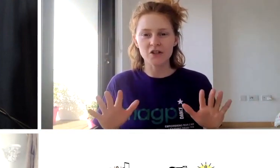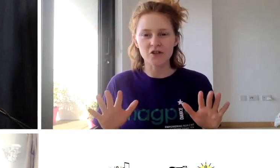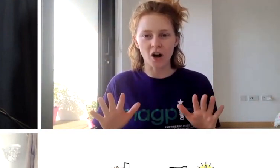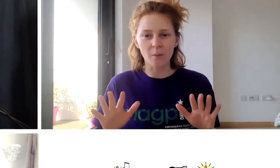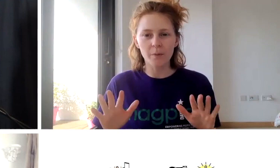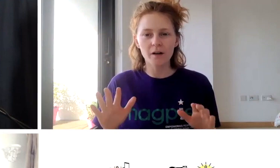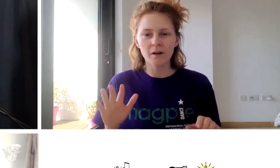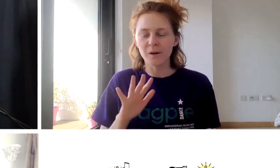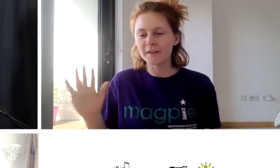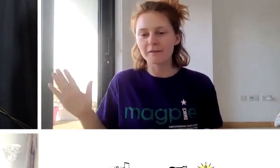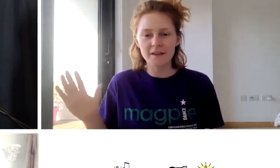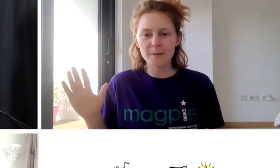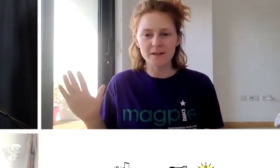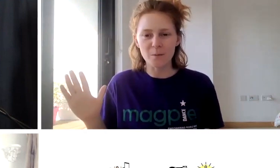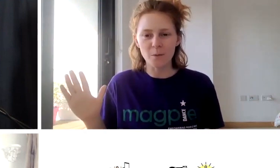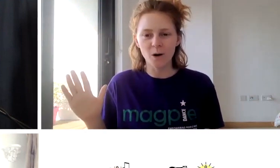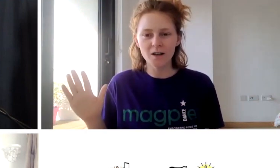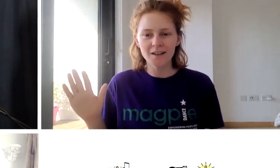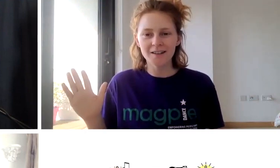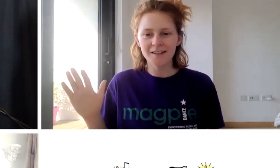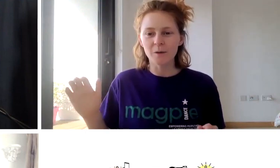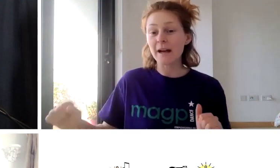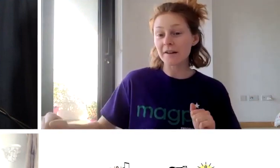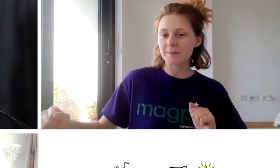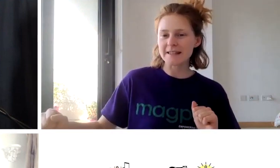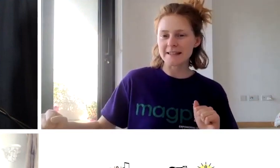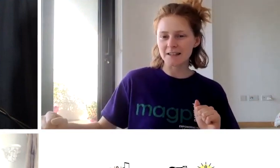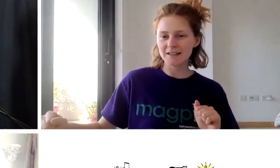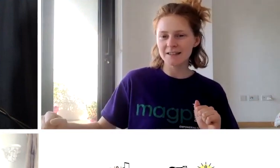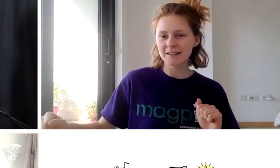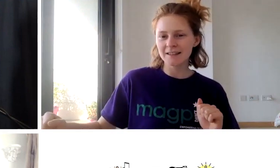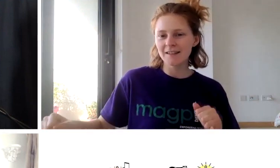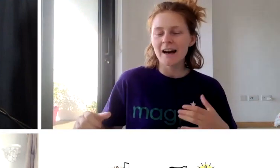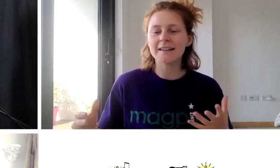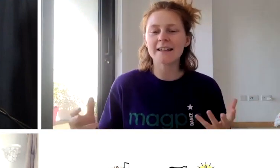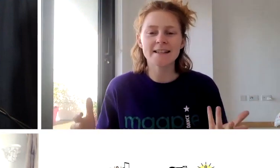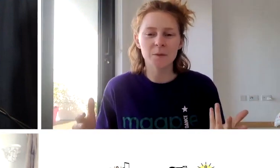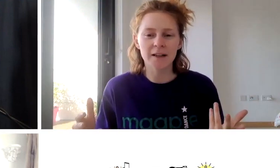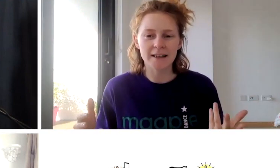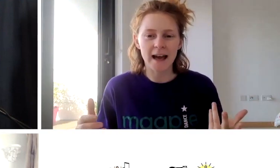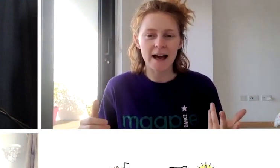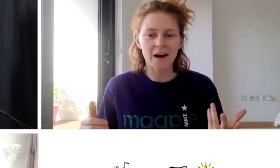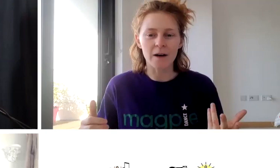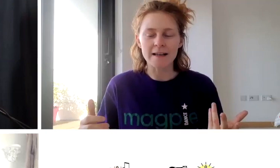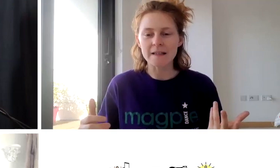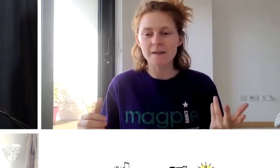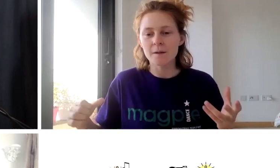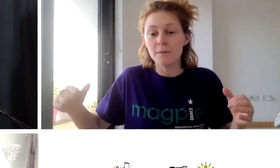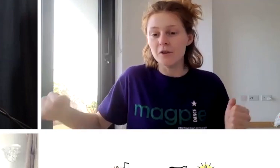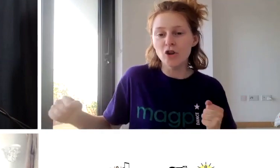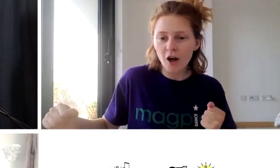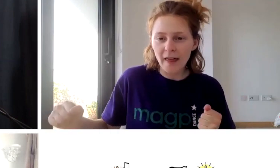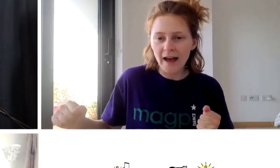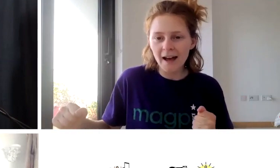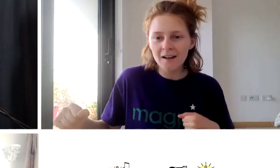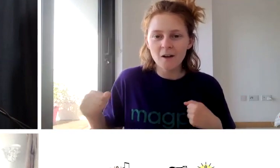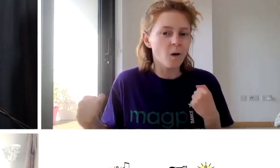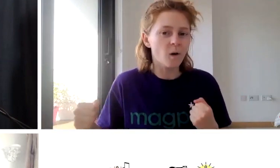stop when the rhythm is no more we have to be still and this is when the cow is not there or